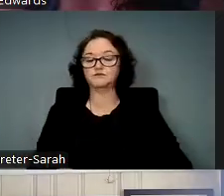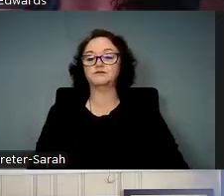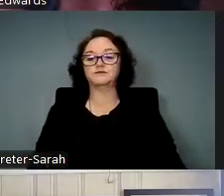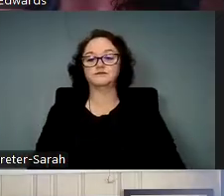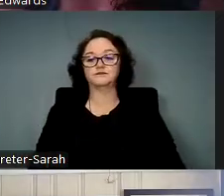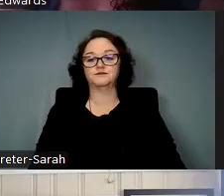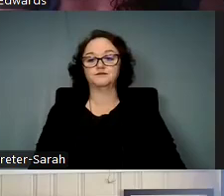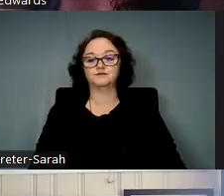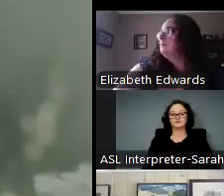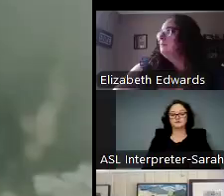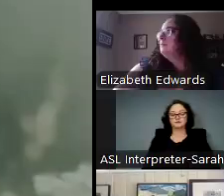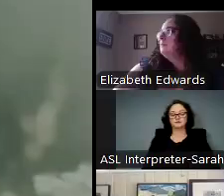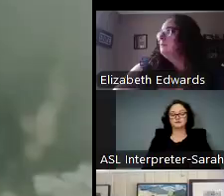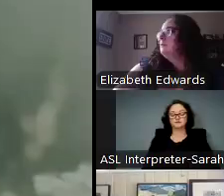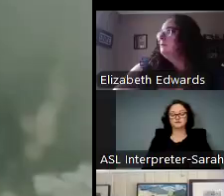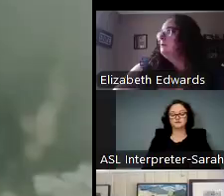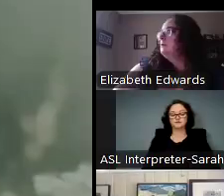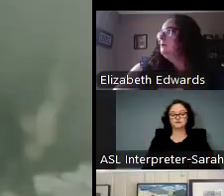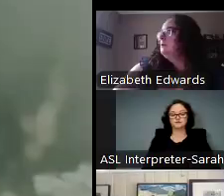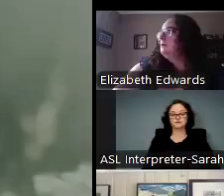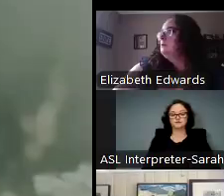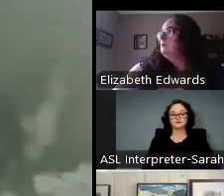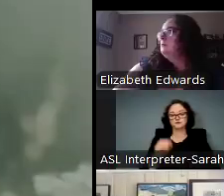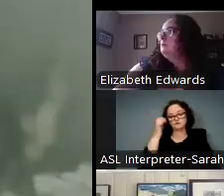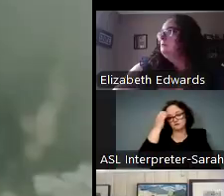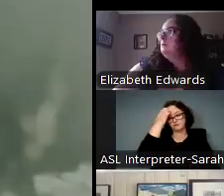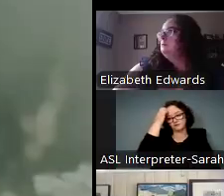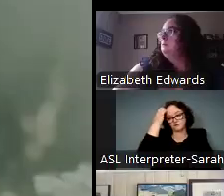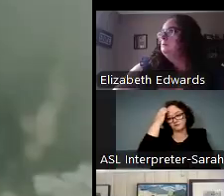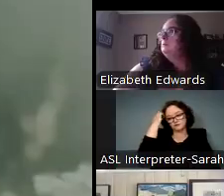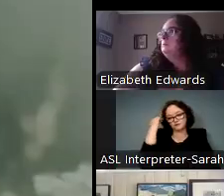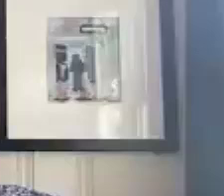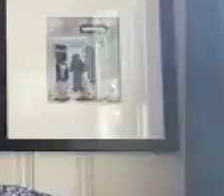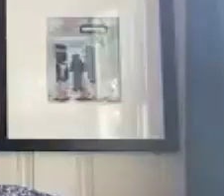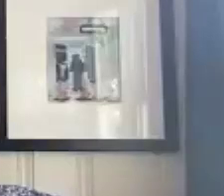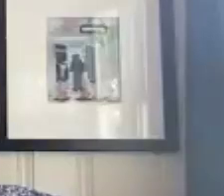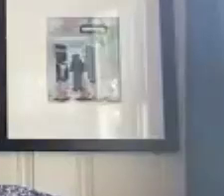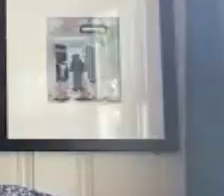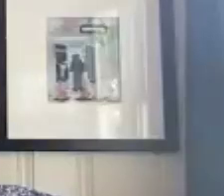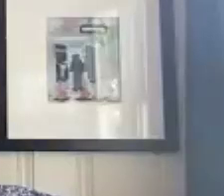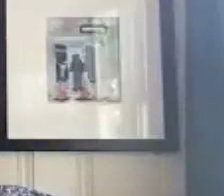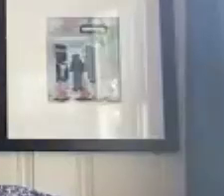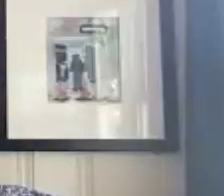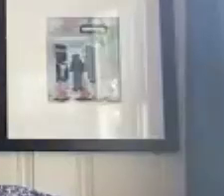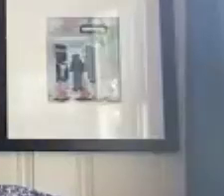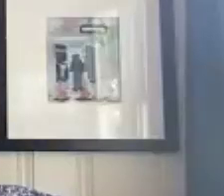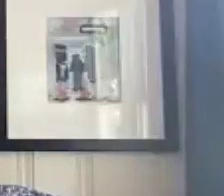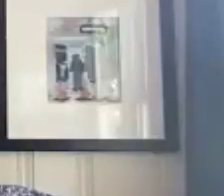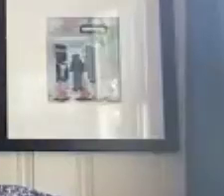slide down, and we'll have a little discussion. And to kick